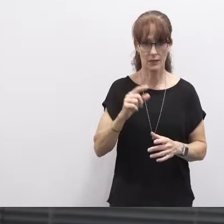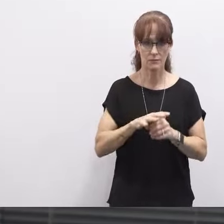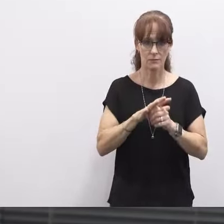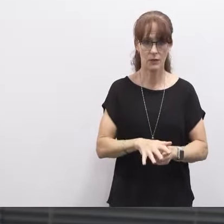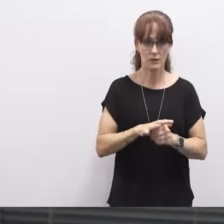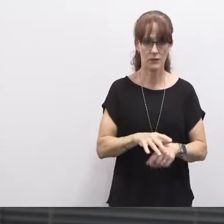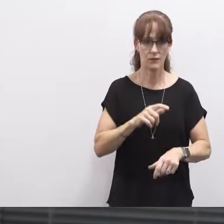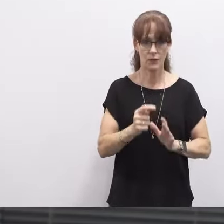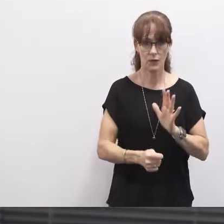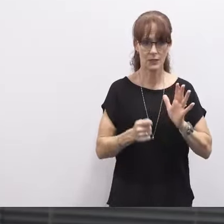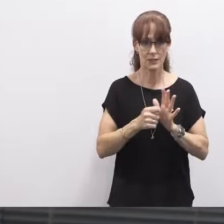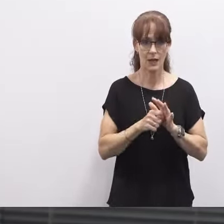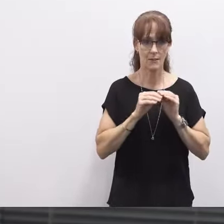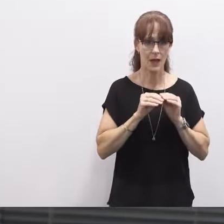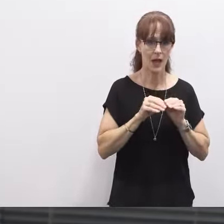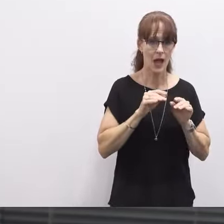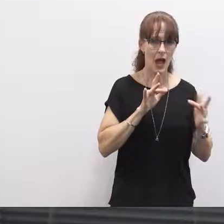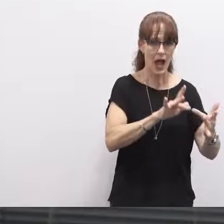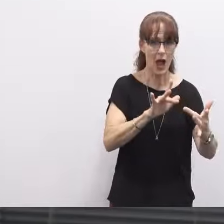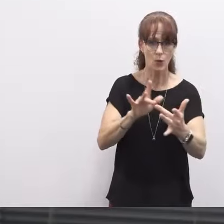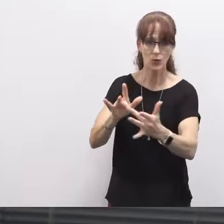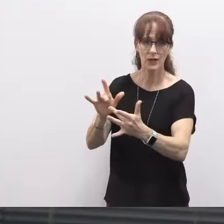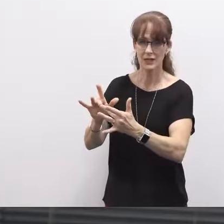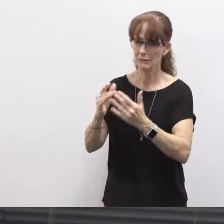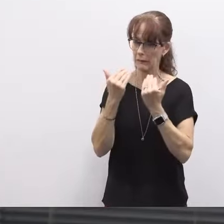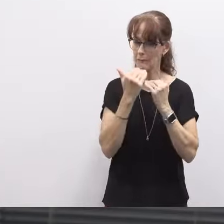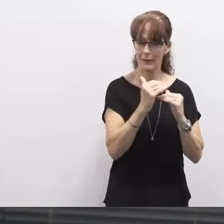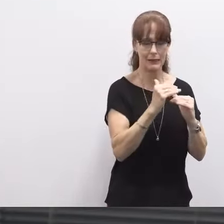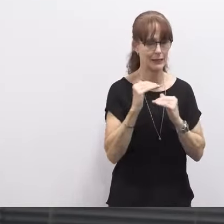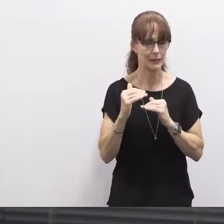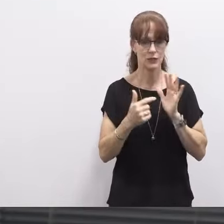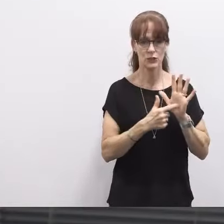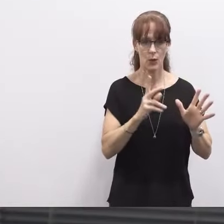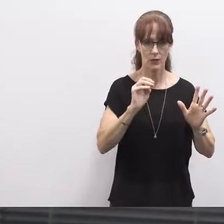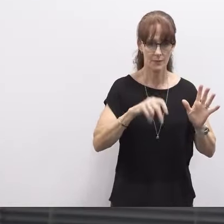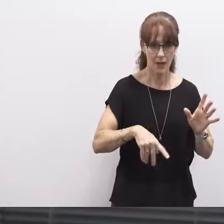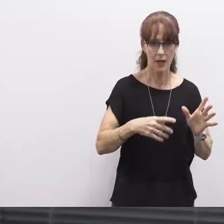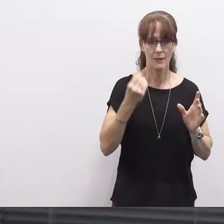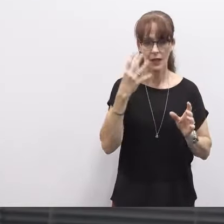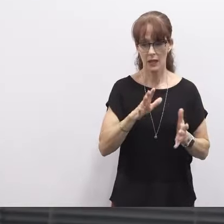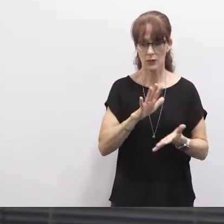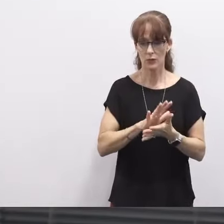but outreach has been bare minimum defining redistricting, showing the maps, letting folks know that the school lines haven't been changed